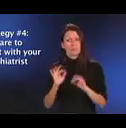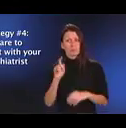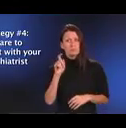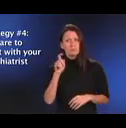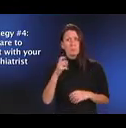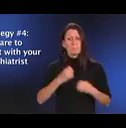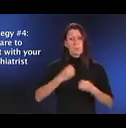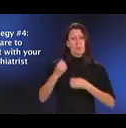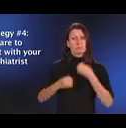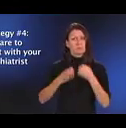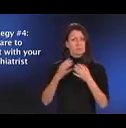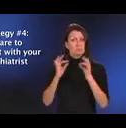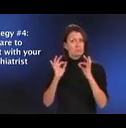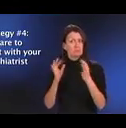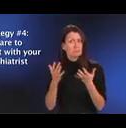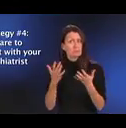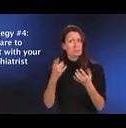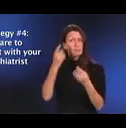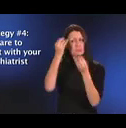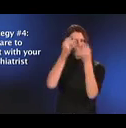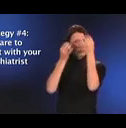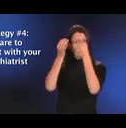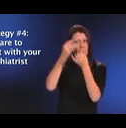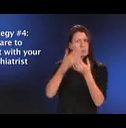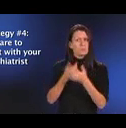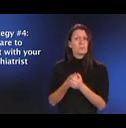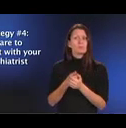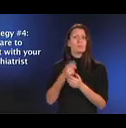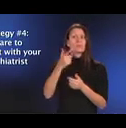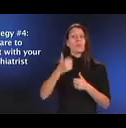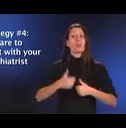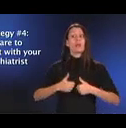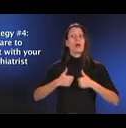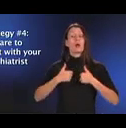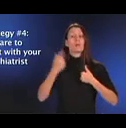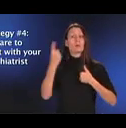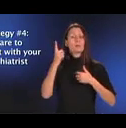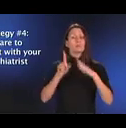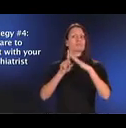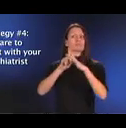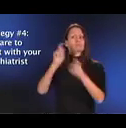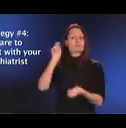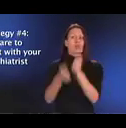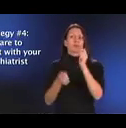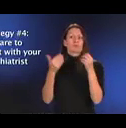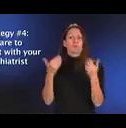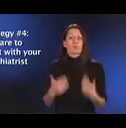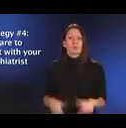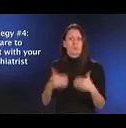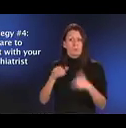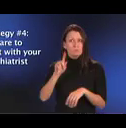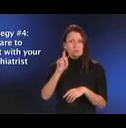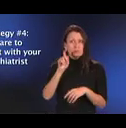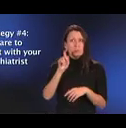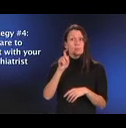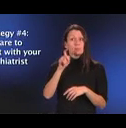Emotionally ok? Have there been any major changes in their life?